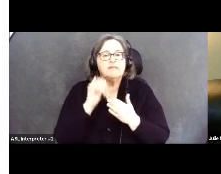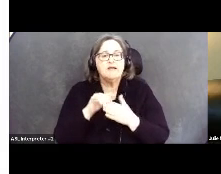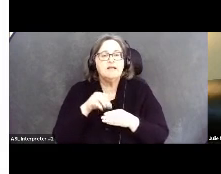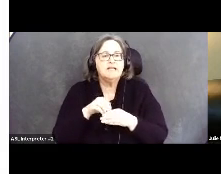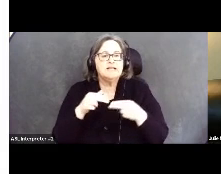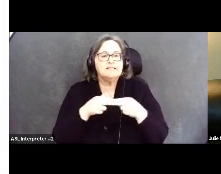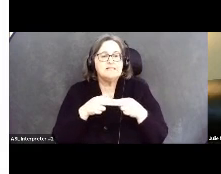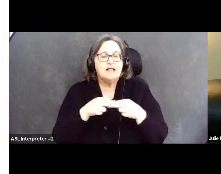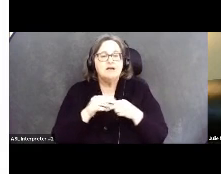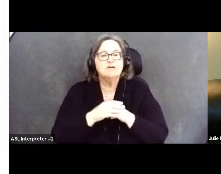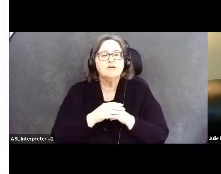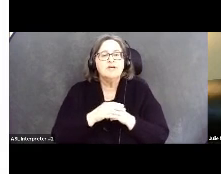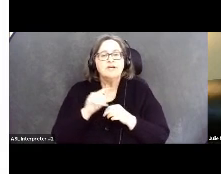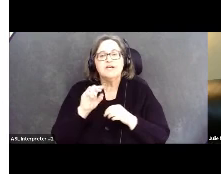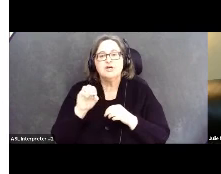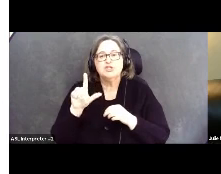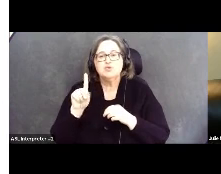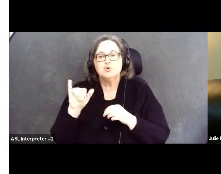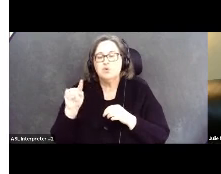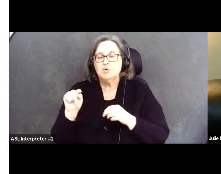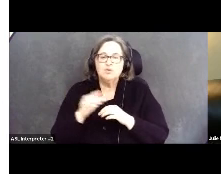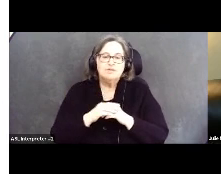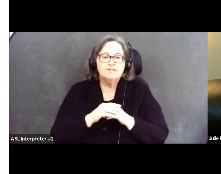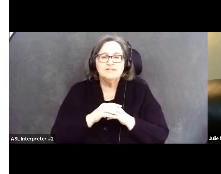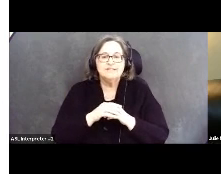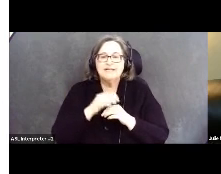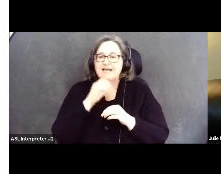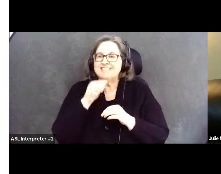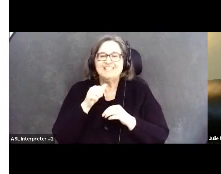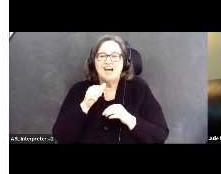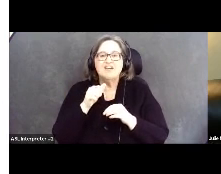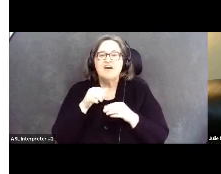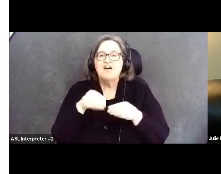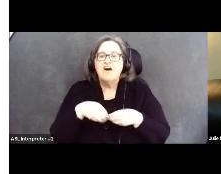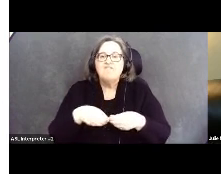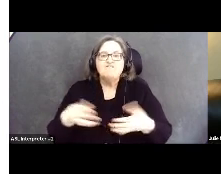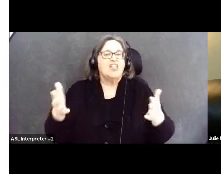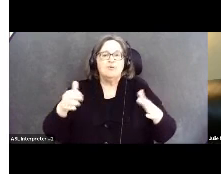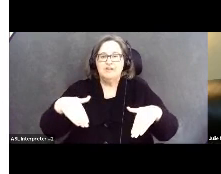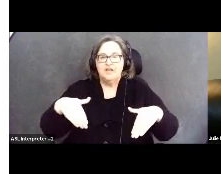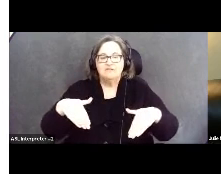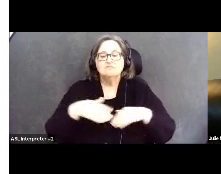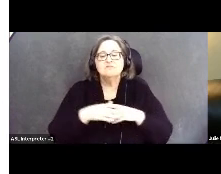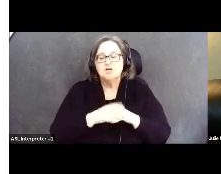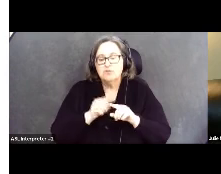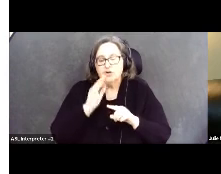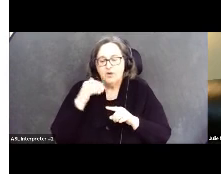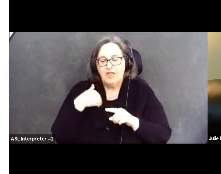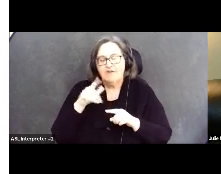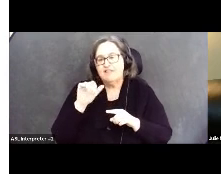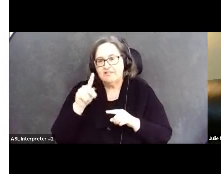and the toolkit is not publicly available yet. But you have this link if you're interested in